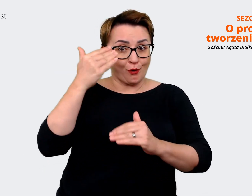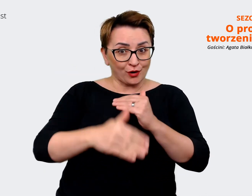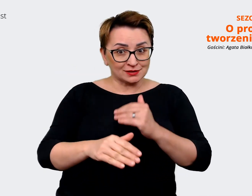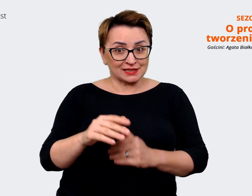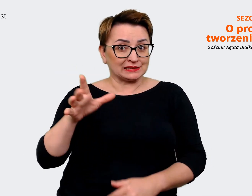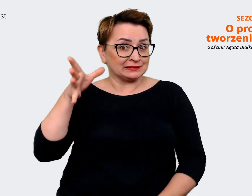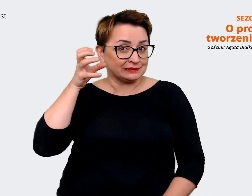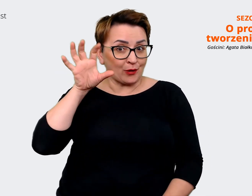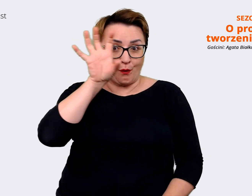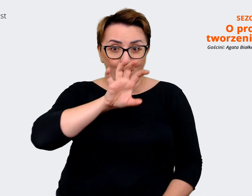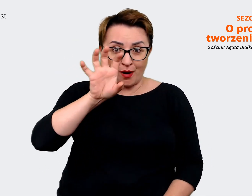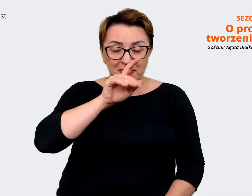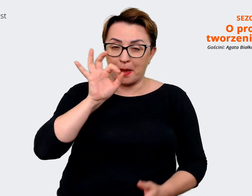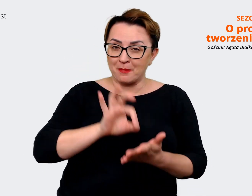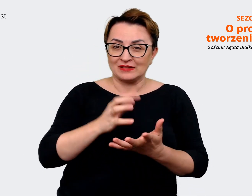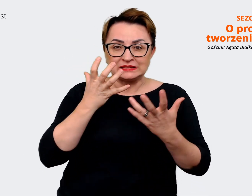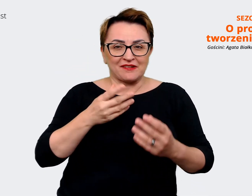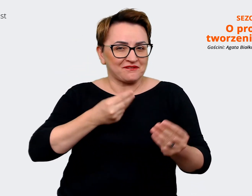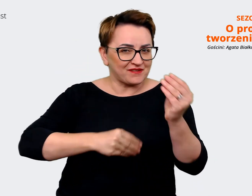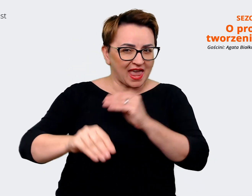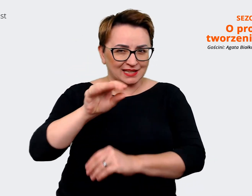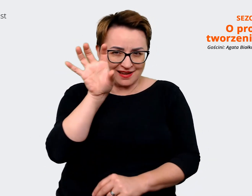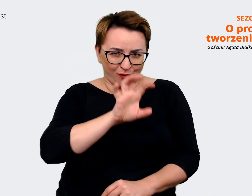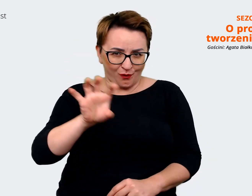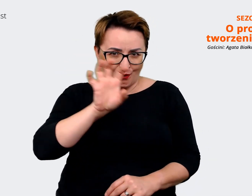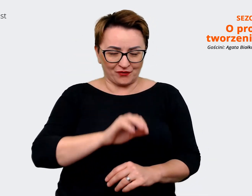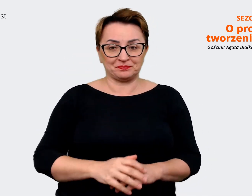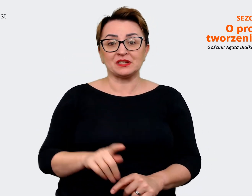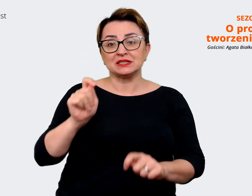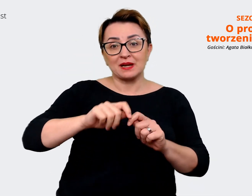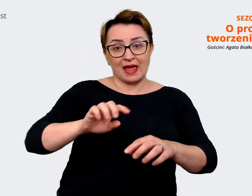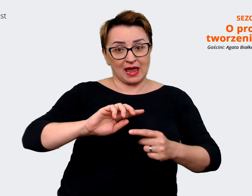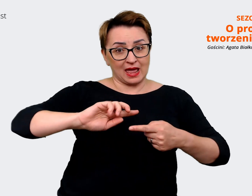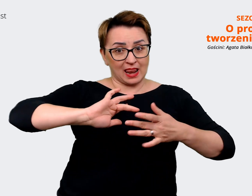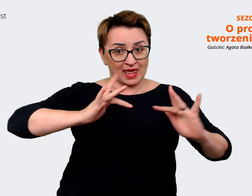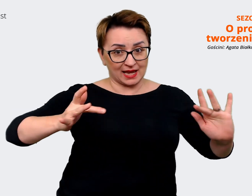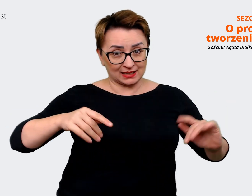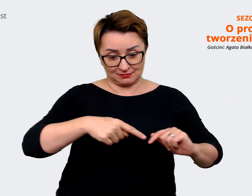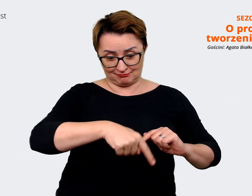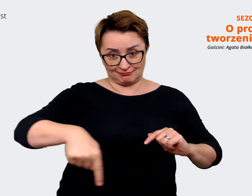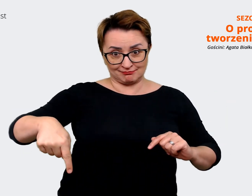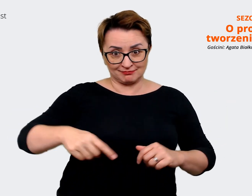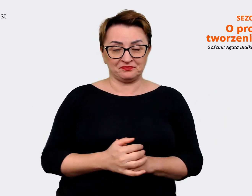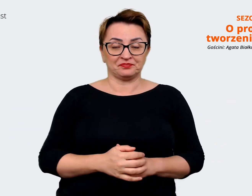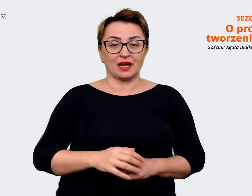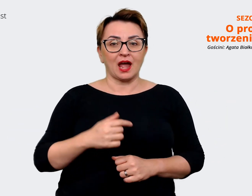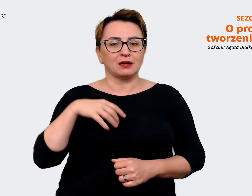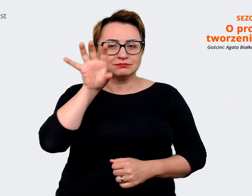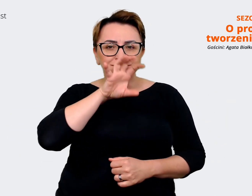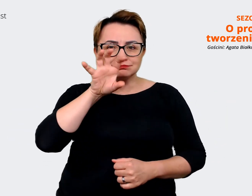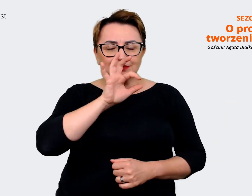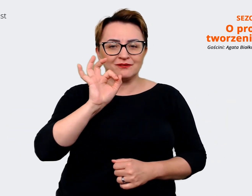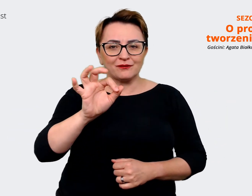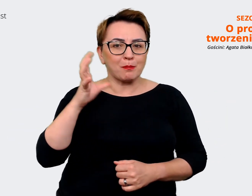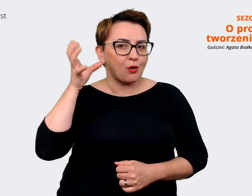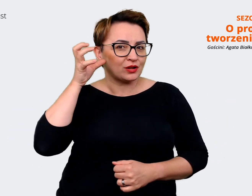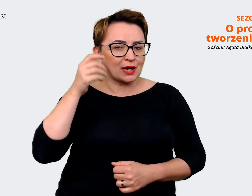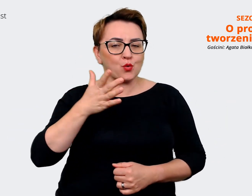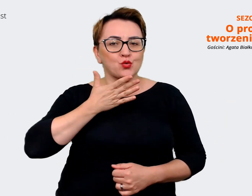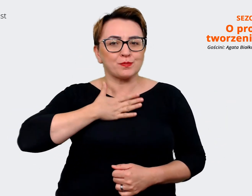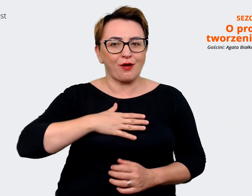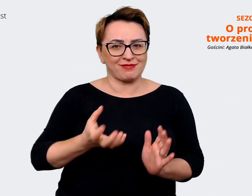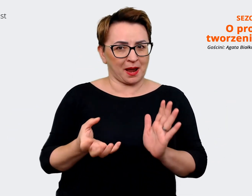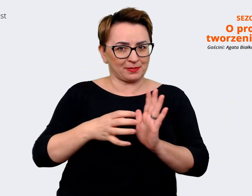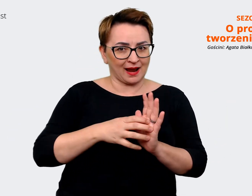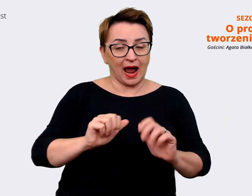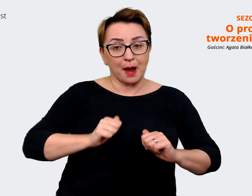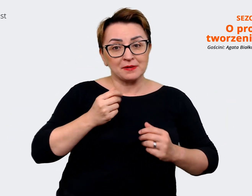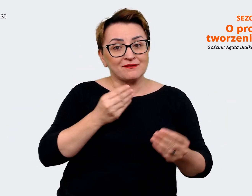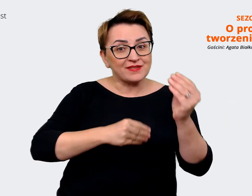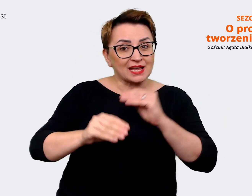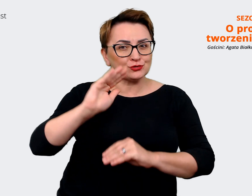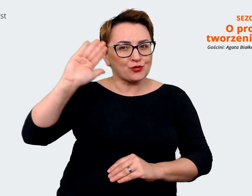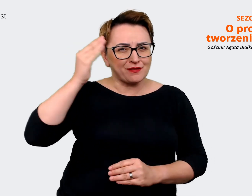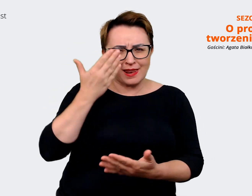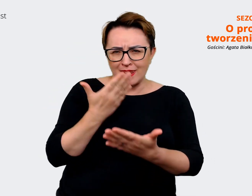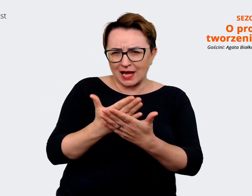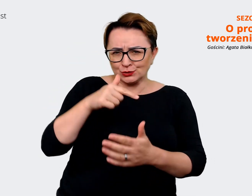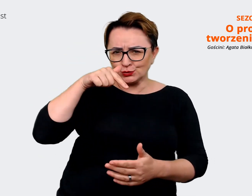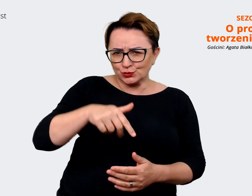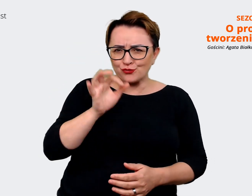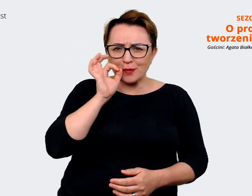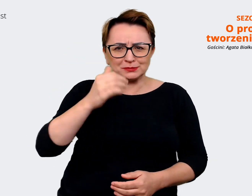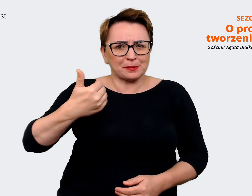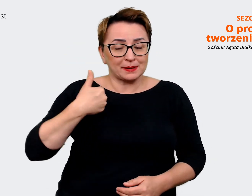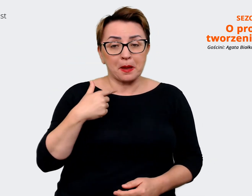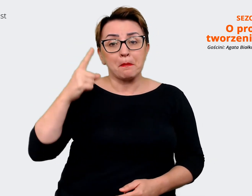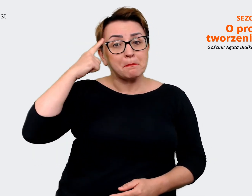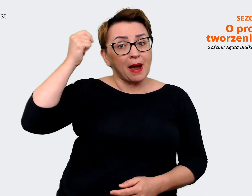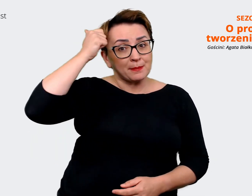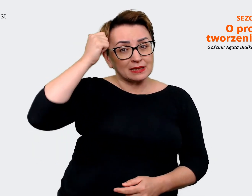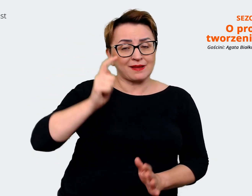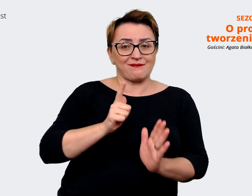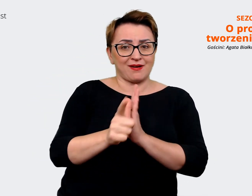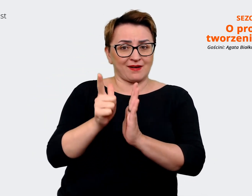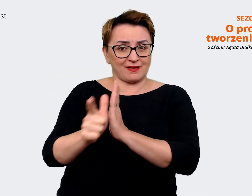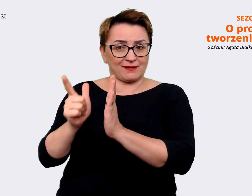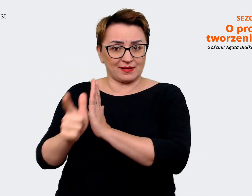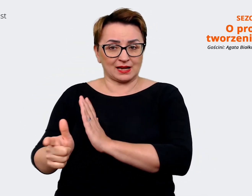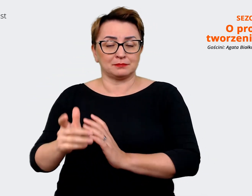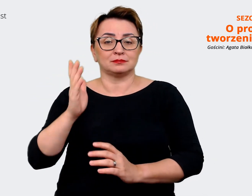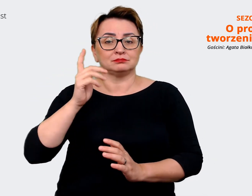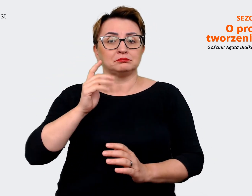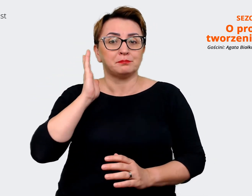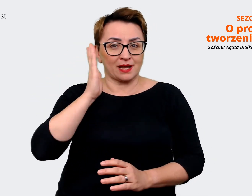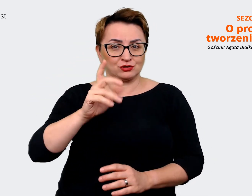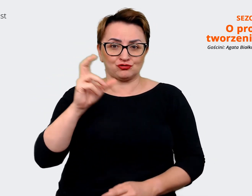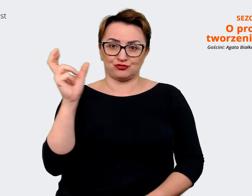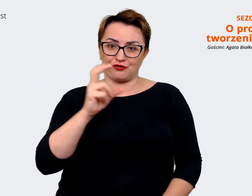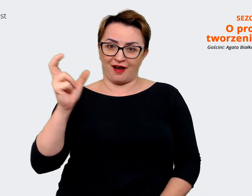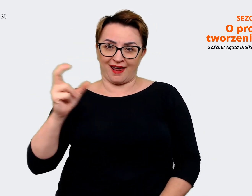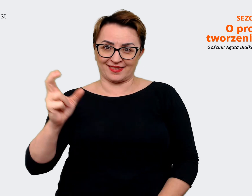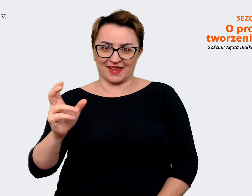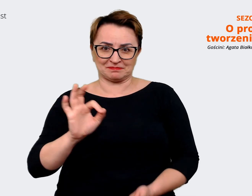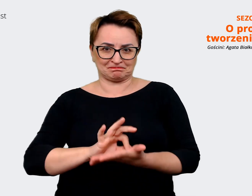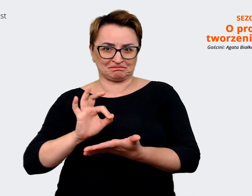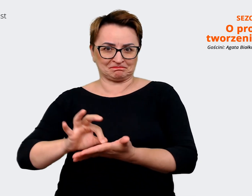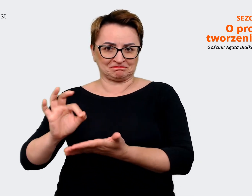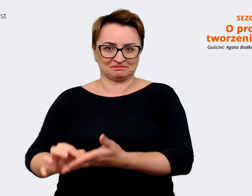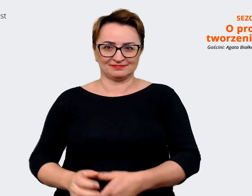Check out the links in the description and follow our podcast on your favourite app to find out why it’s #goodtobehere. See you every other Thursday!